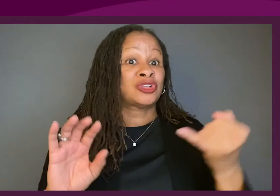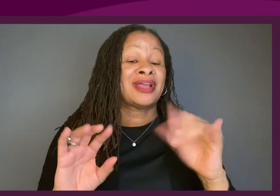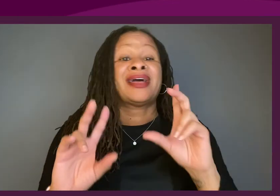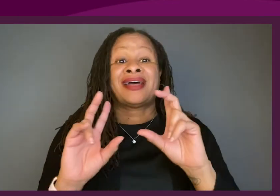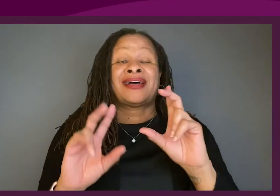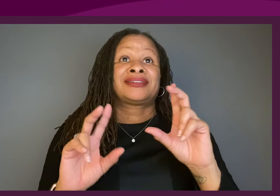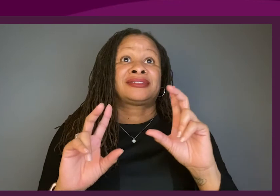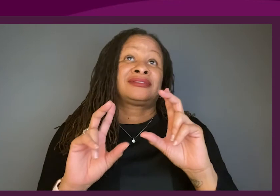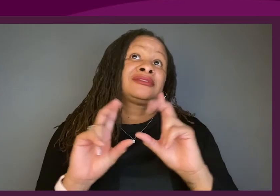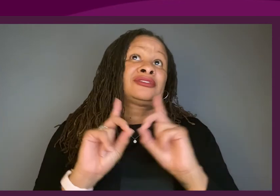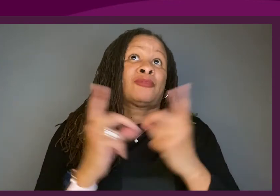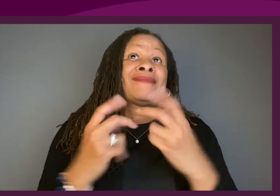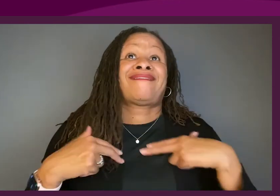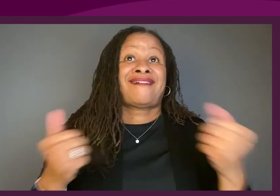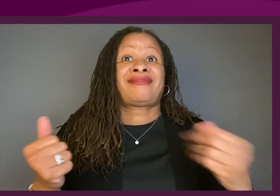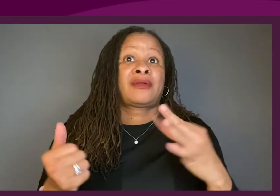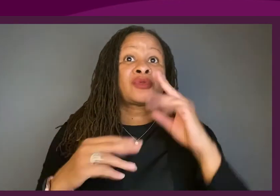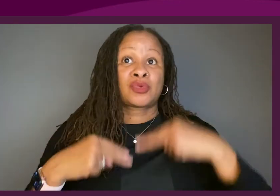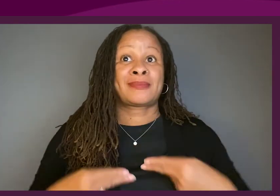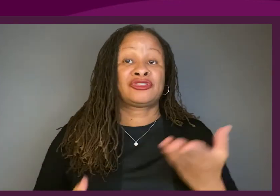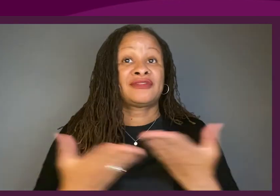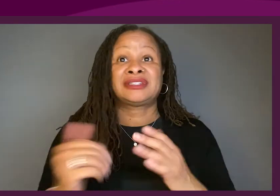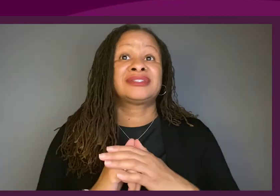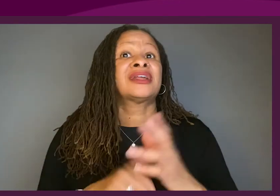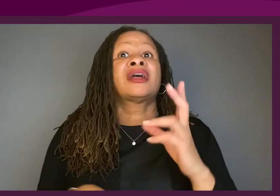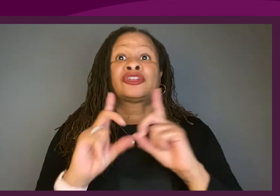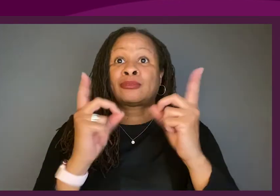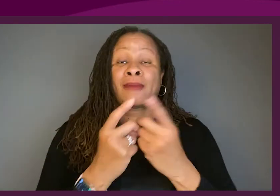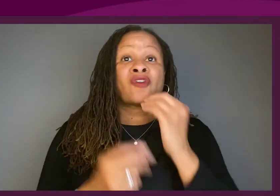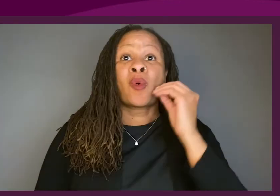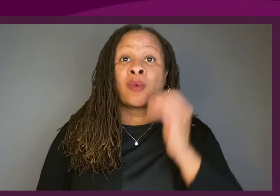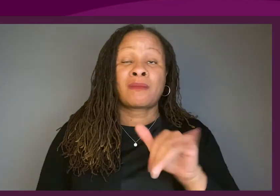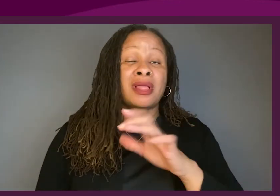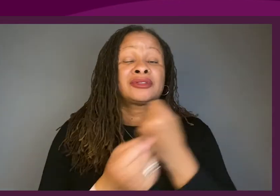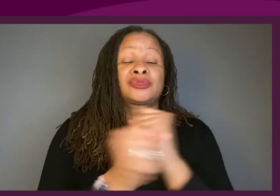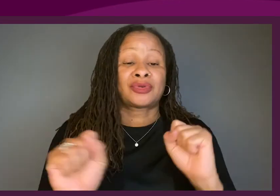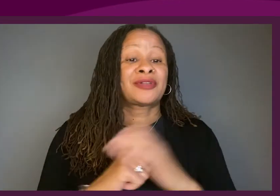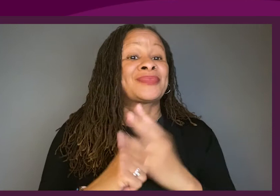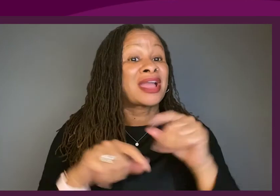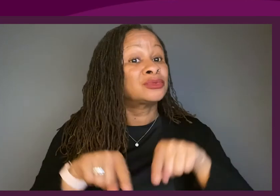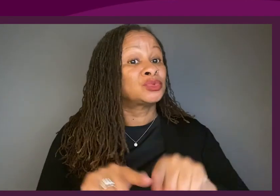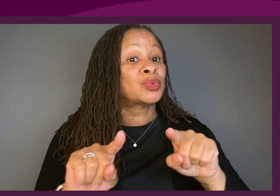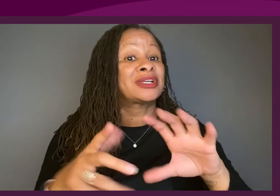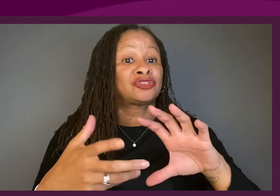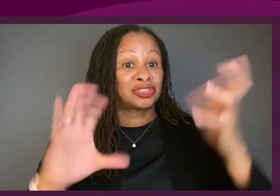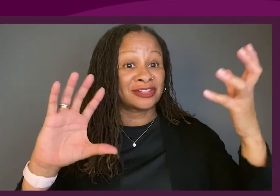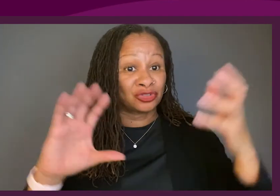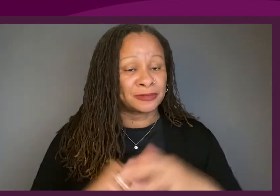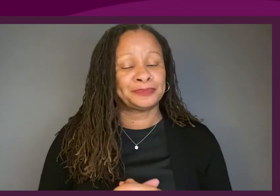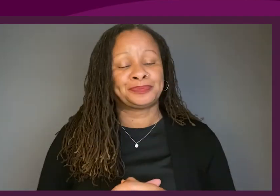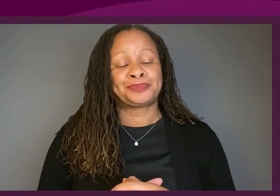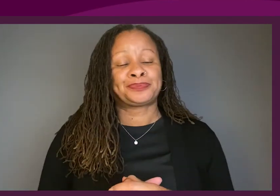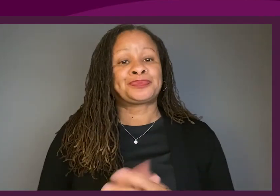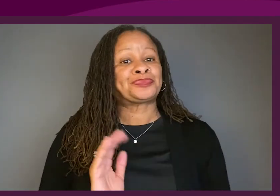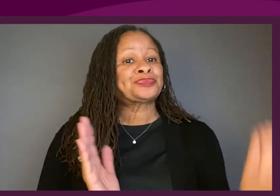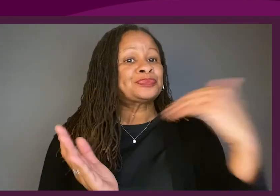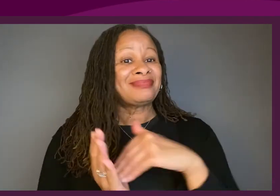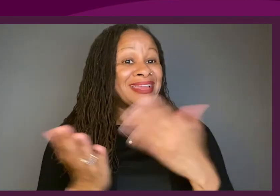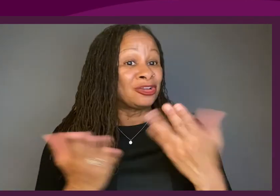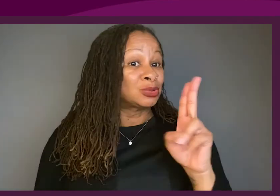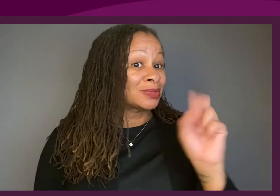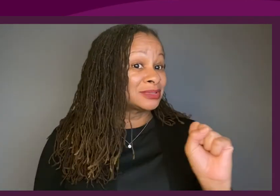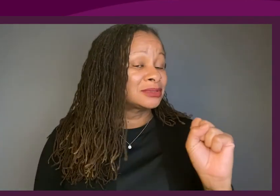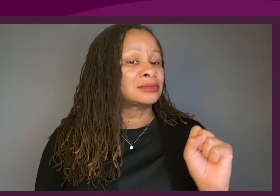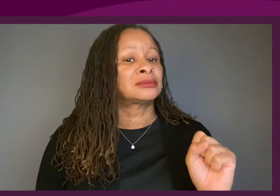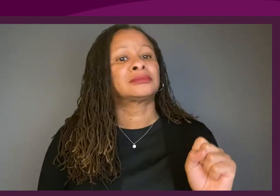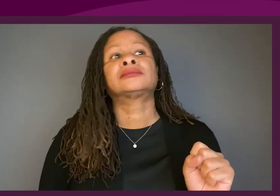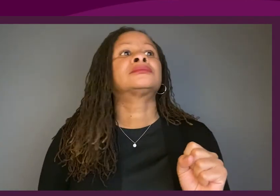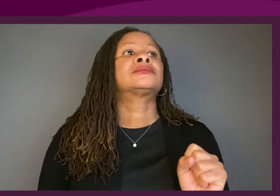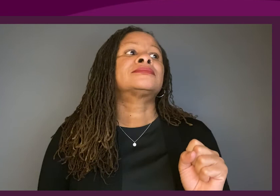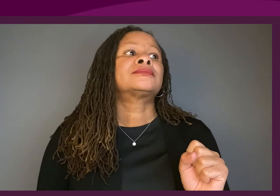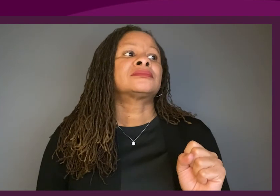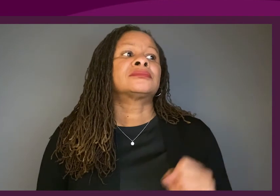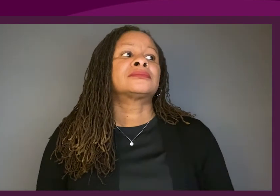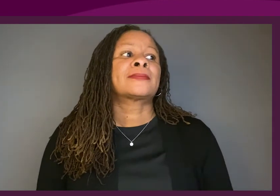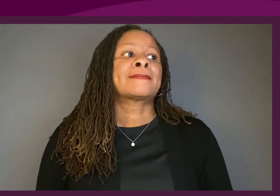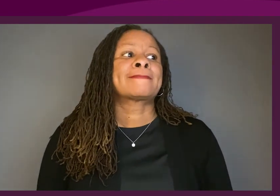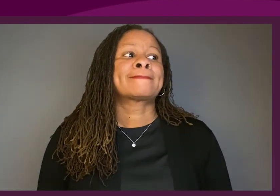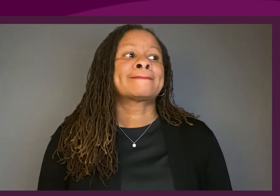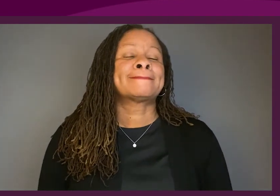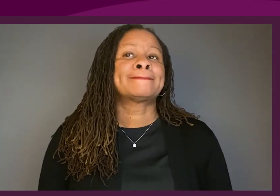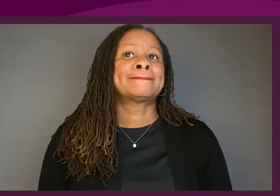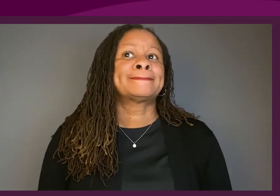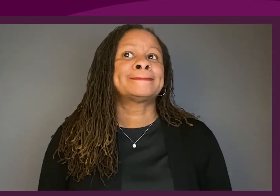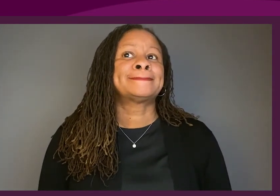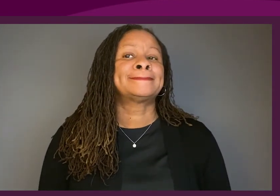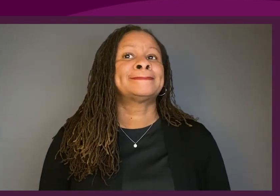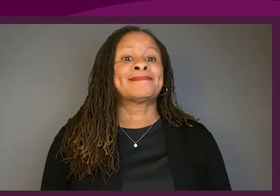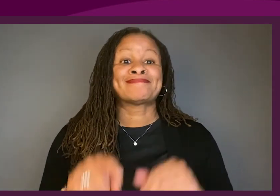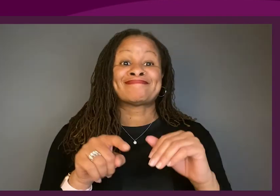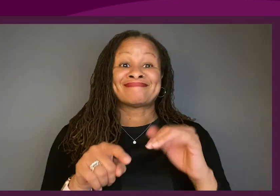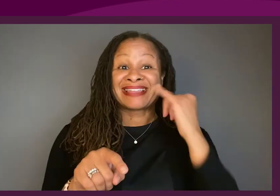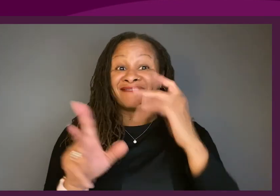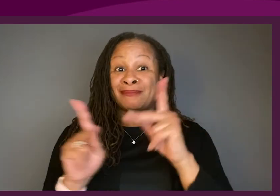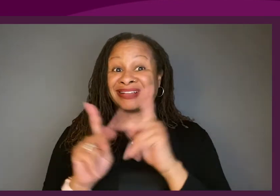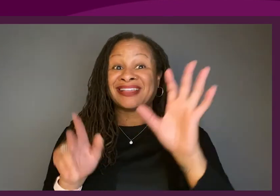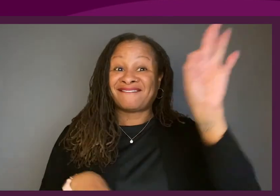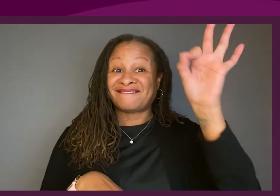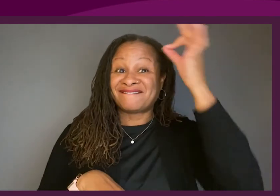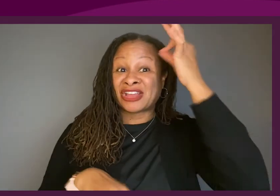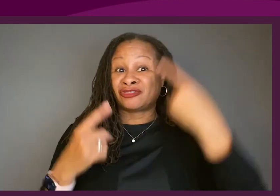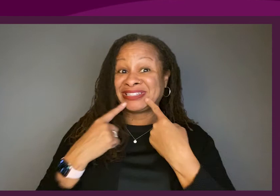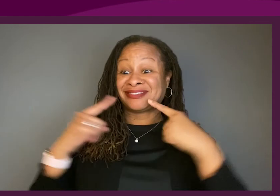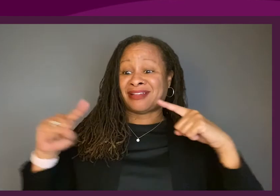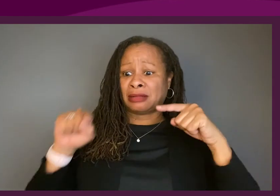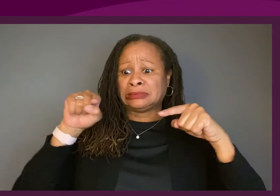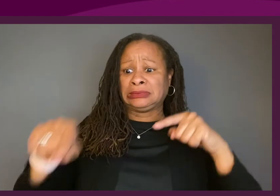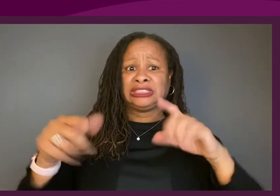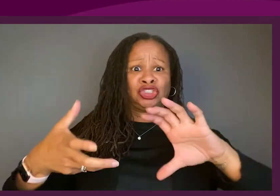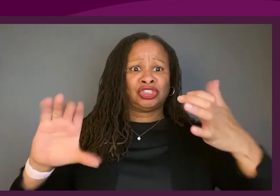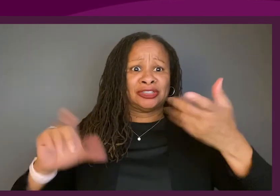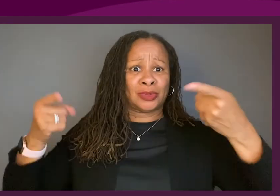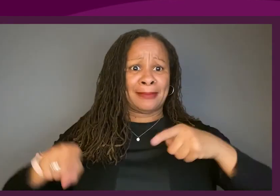In a federally declared disaster and in a public health emergency, both, there are obligations